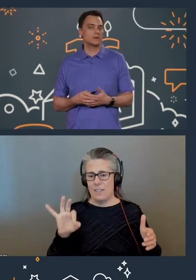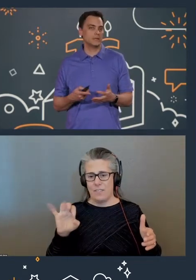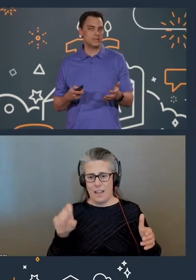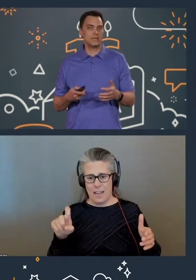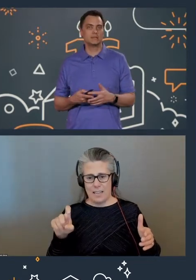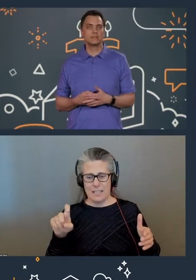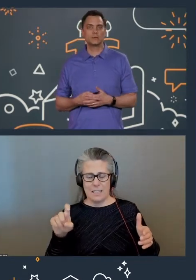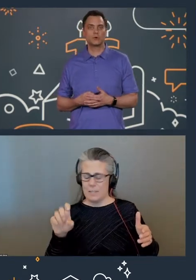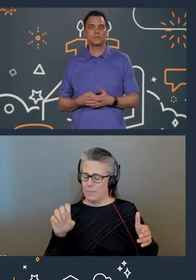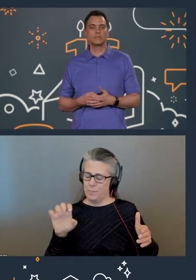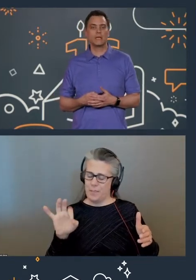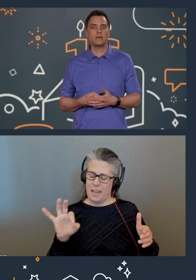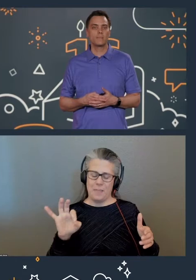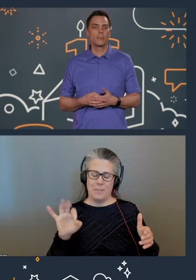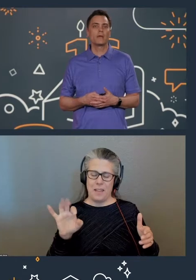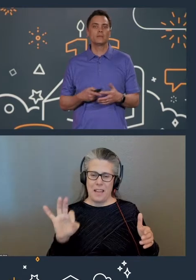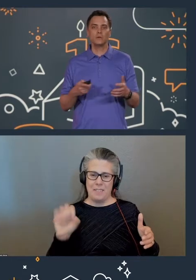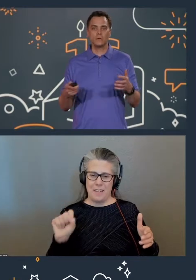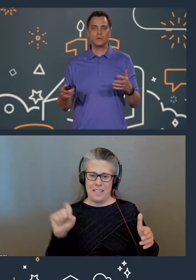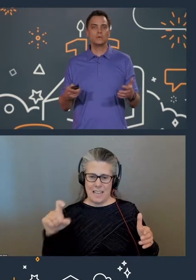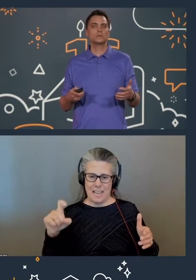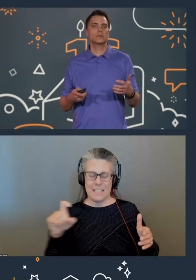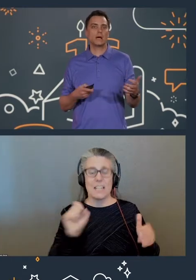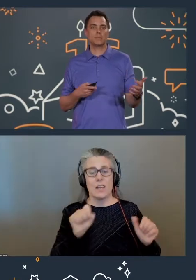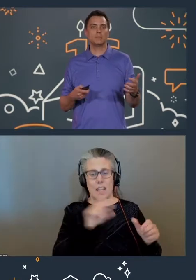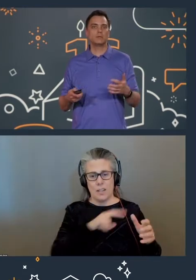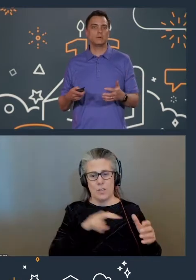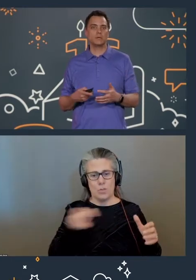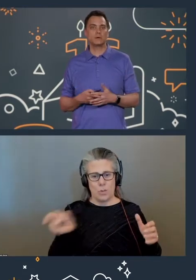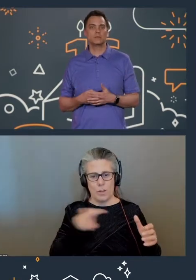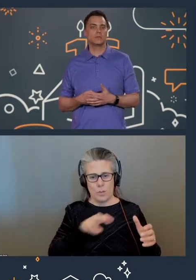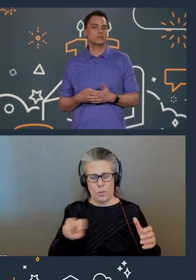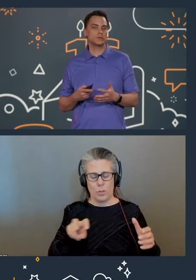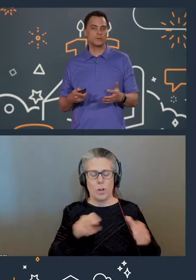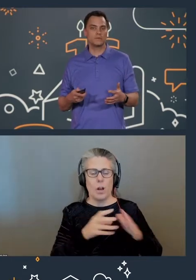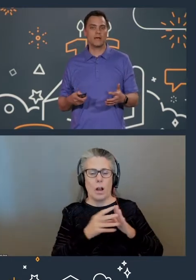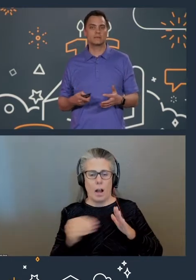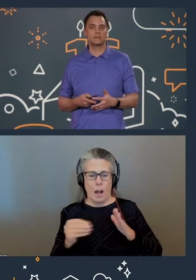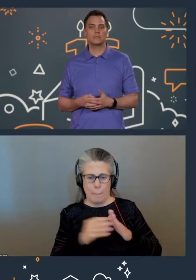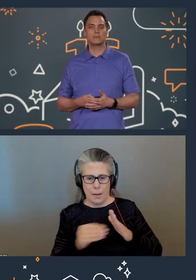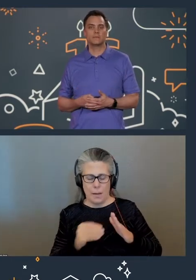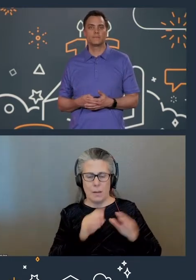or that DataSync supports today, you can use to copy between those, and it's super fast and easy.